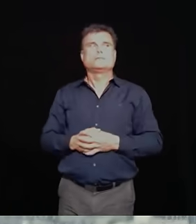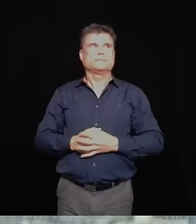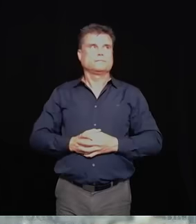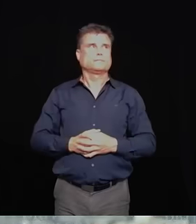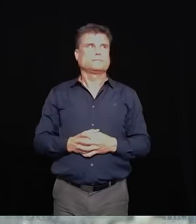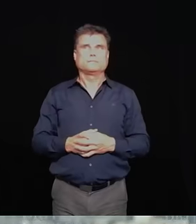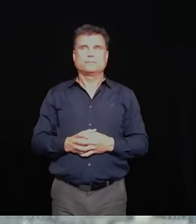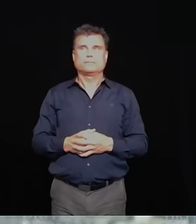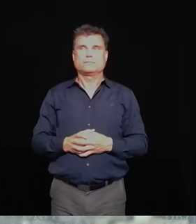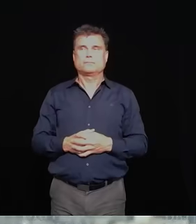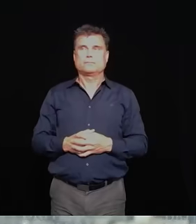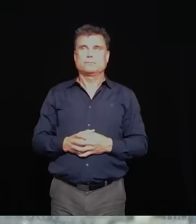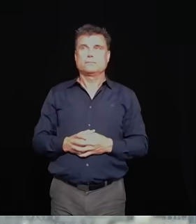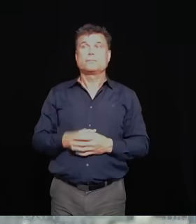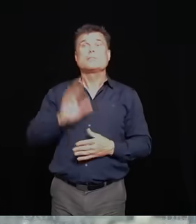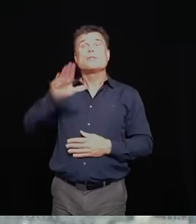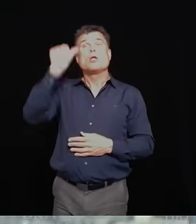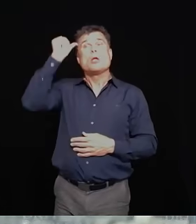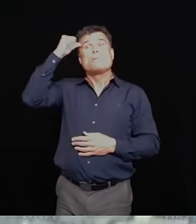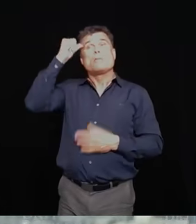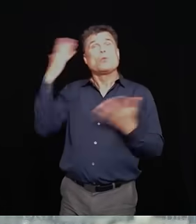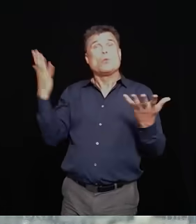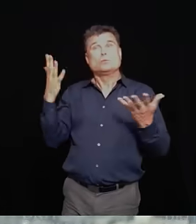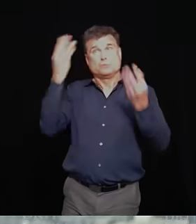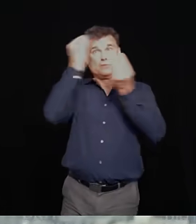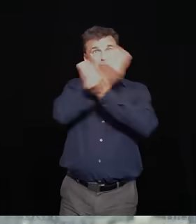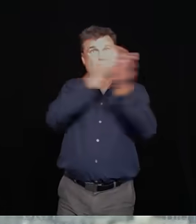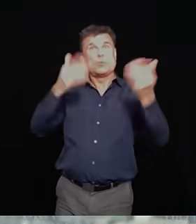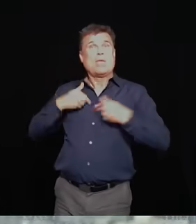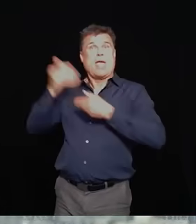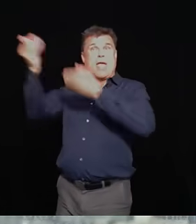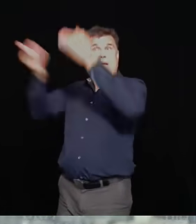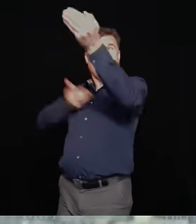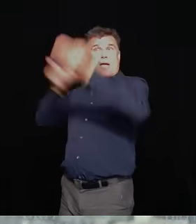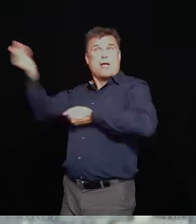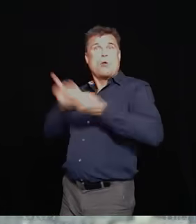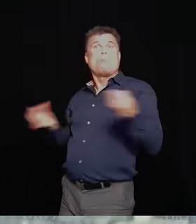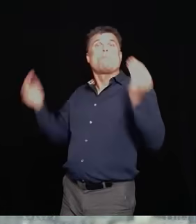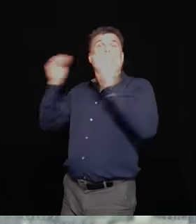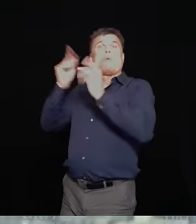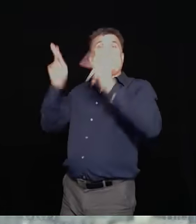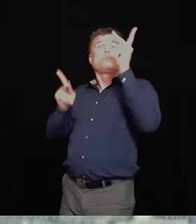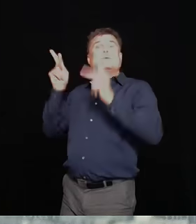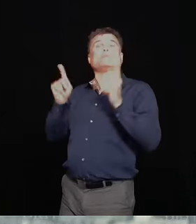We have seen that work very effectively where we do not see transmission between toodle children.